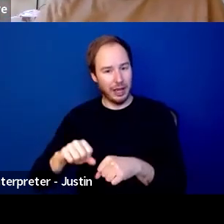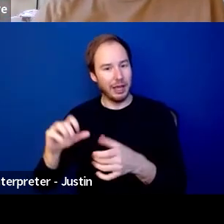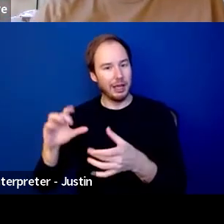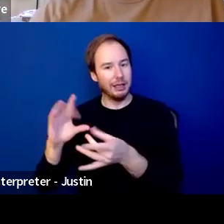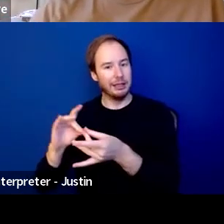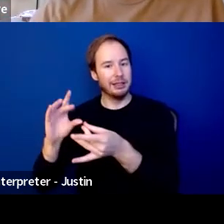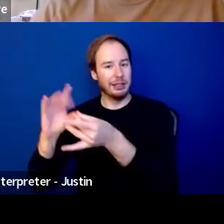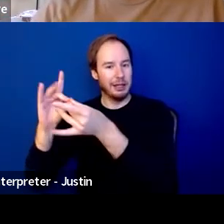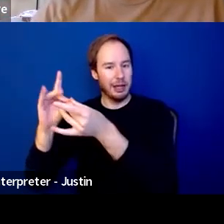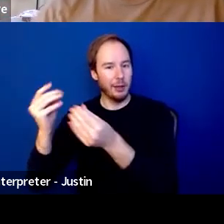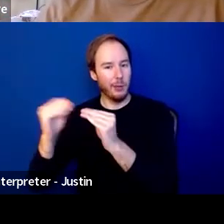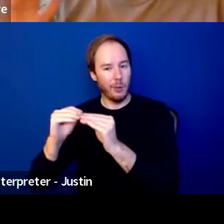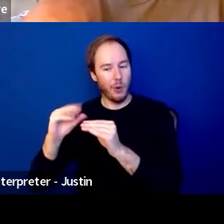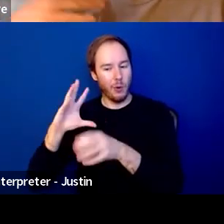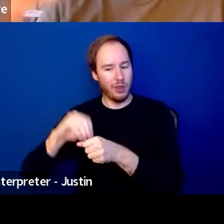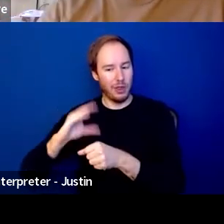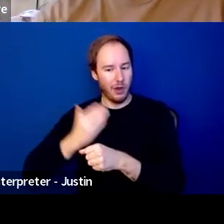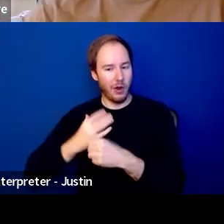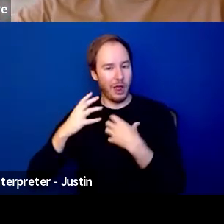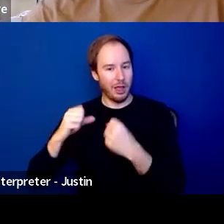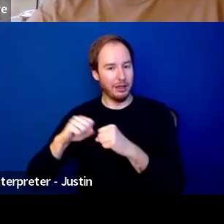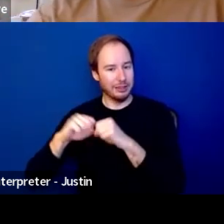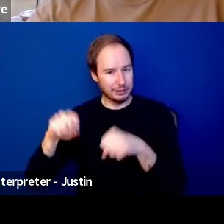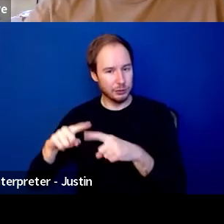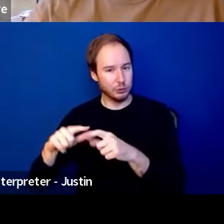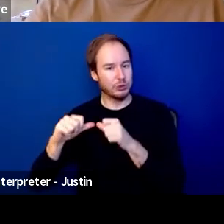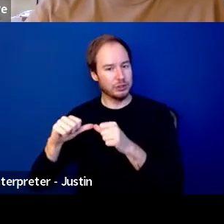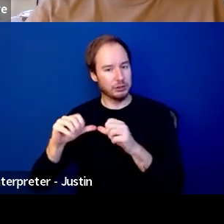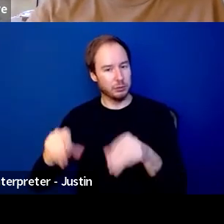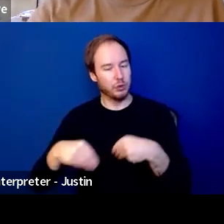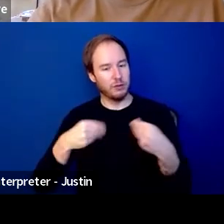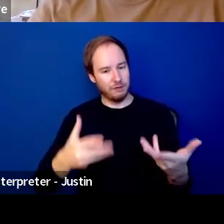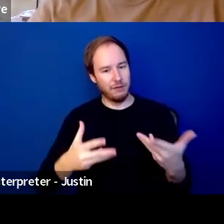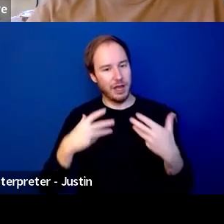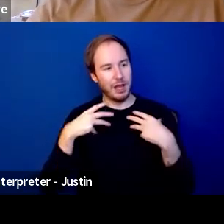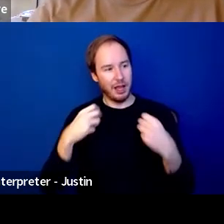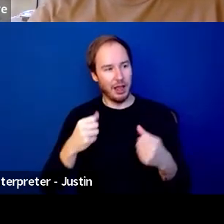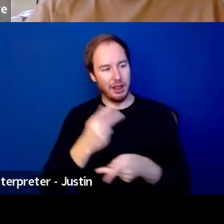in our health system that can continue to provide good care for them.